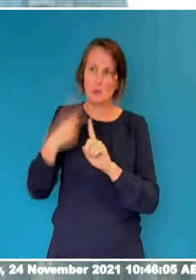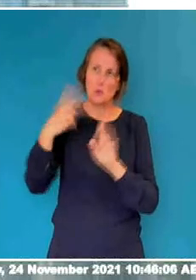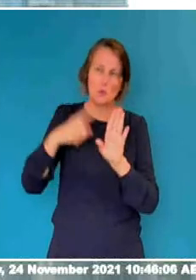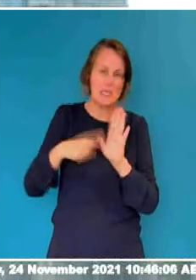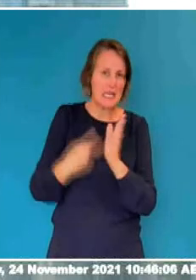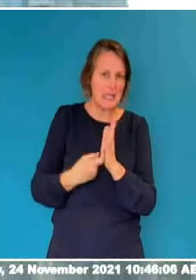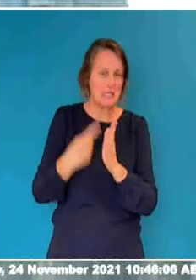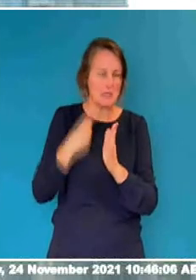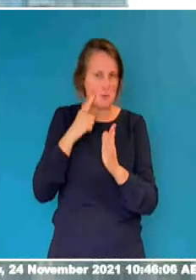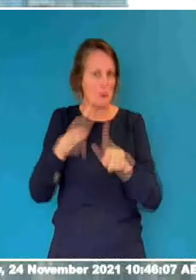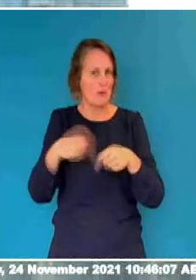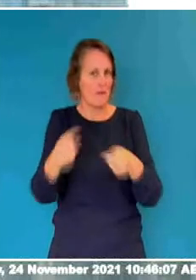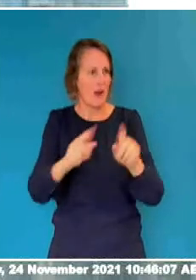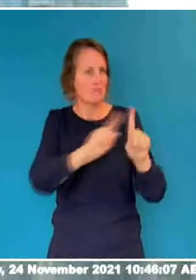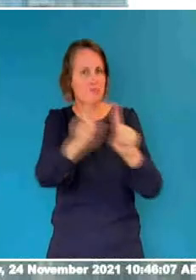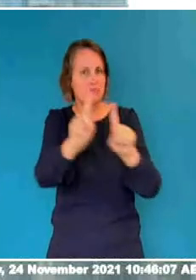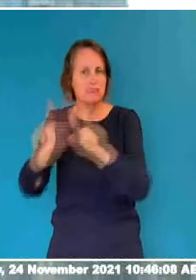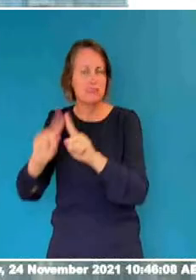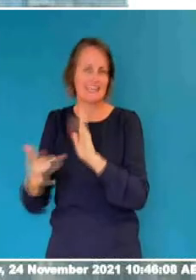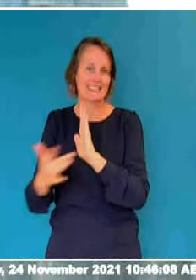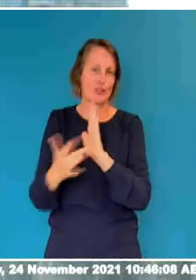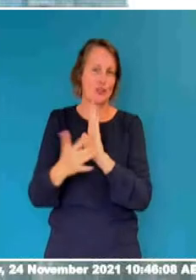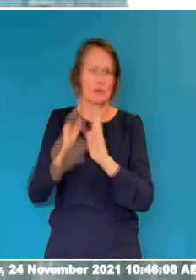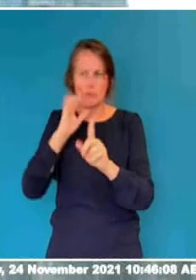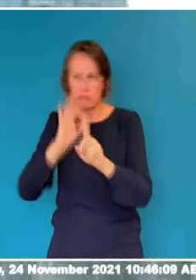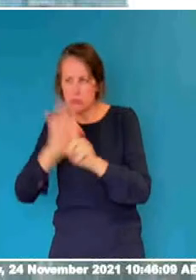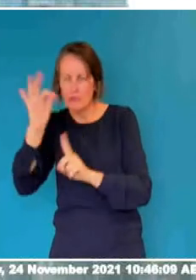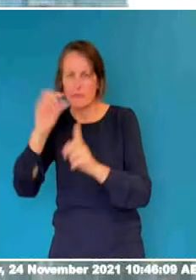So we've done a lot of work in the technology and digital accessibility space.